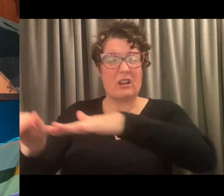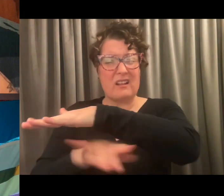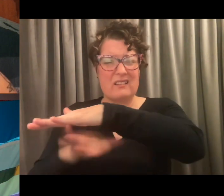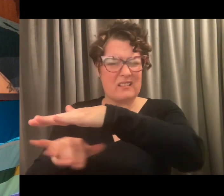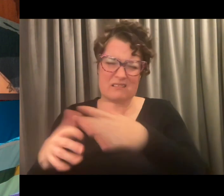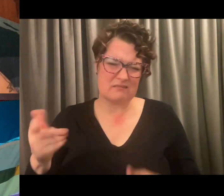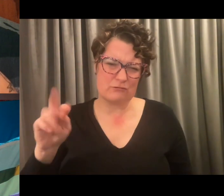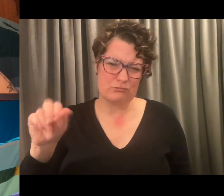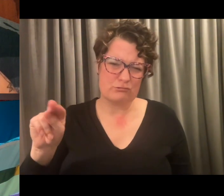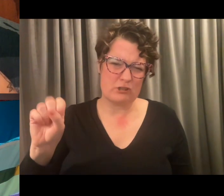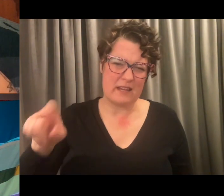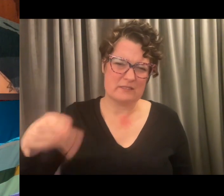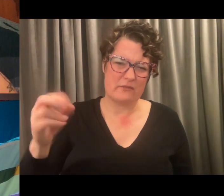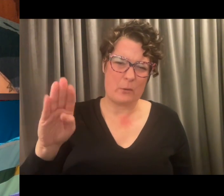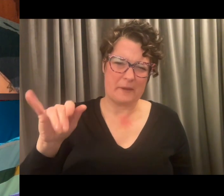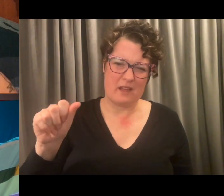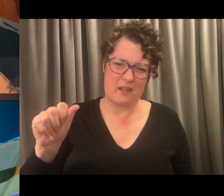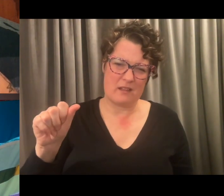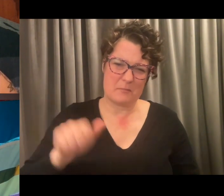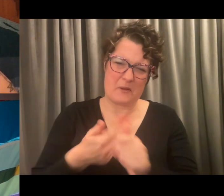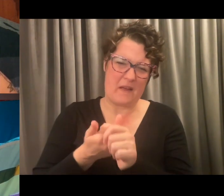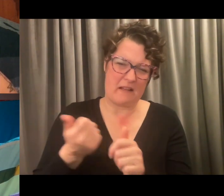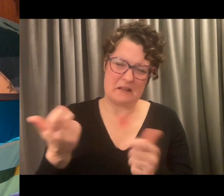Rebekah: And we live in a state where there isn't active legislation being